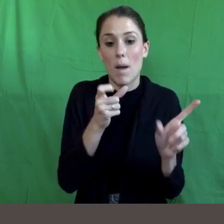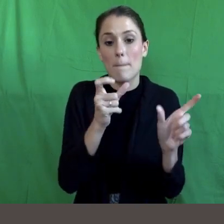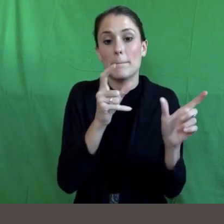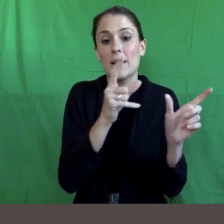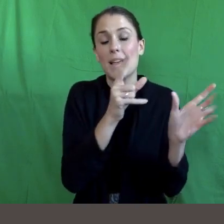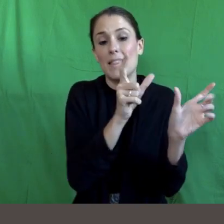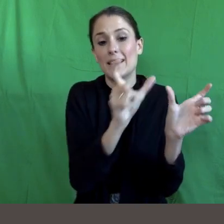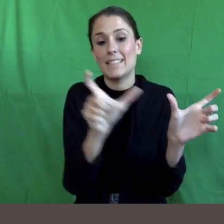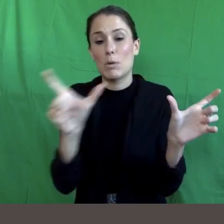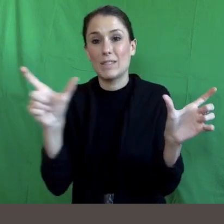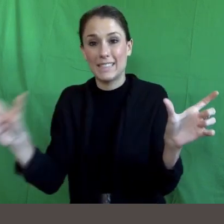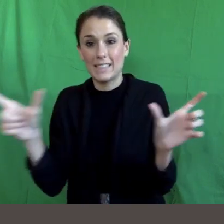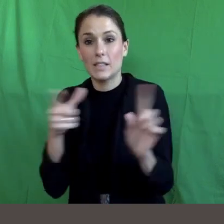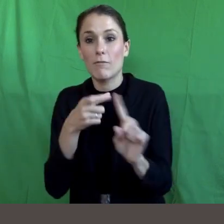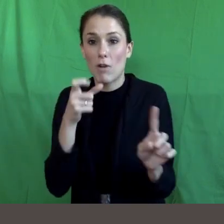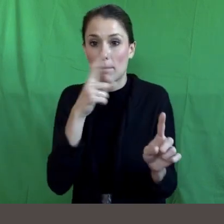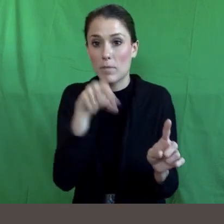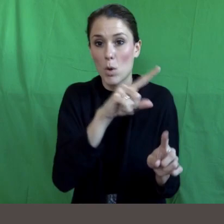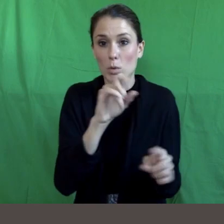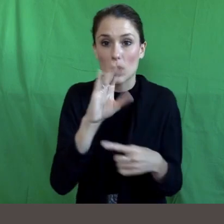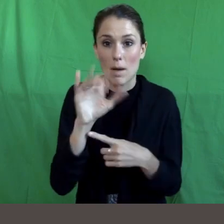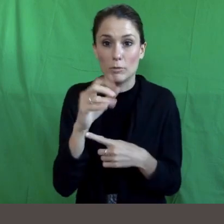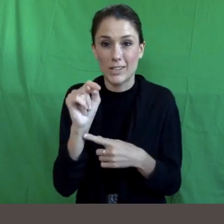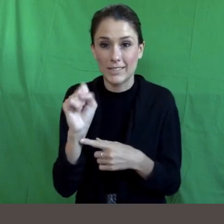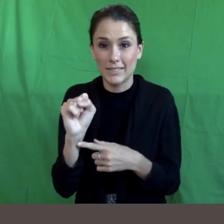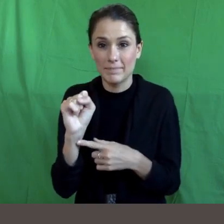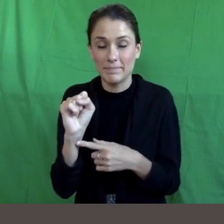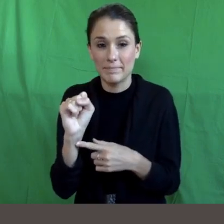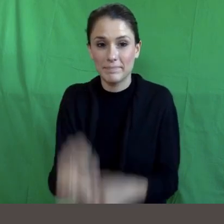represented by those various objects.